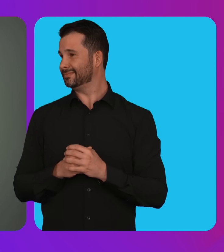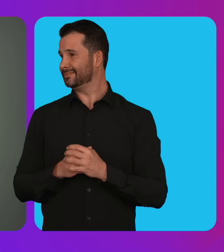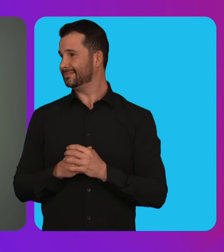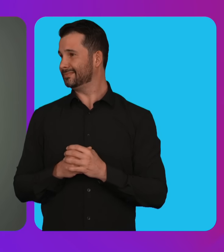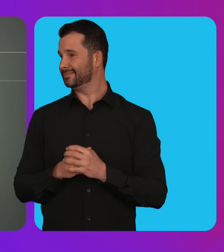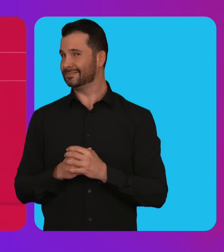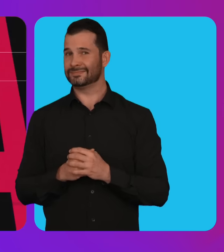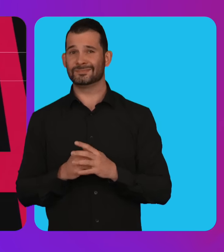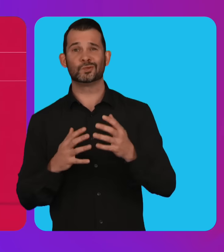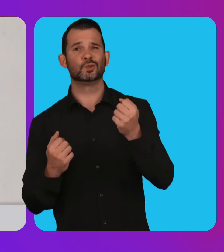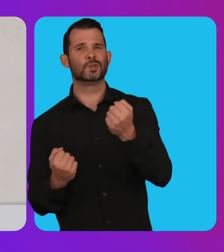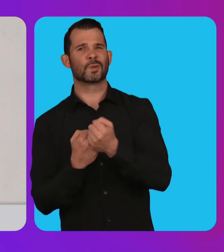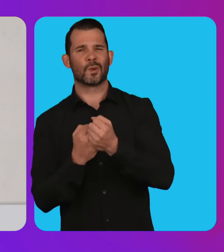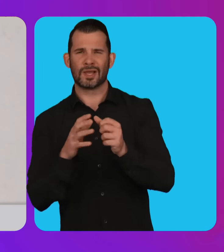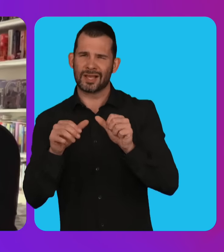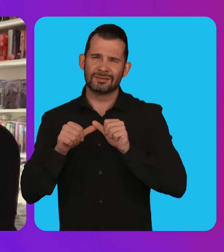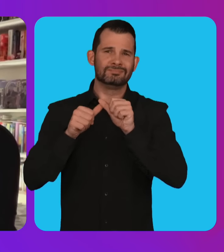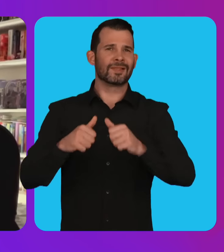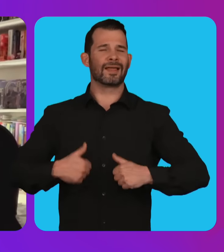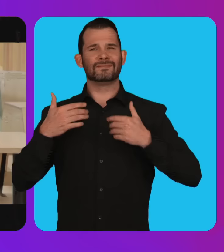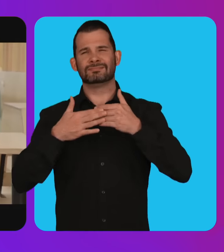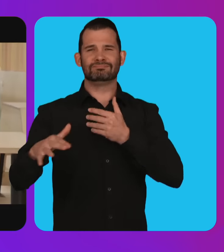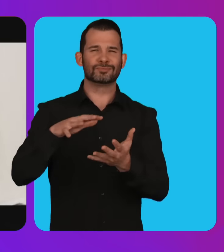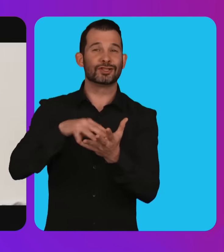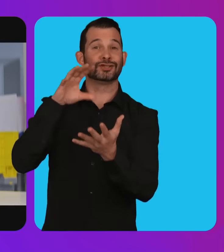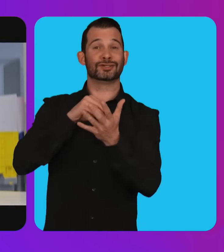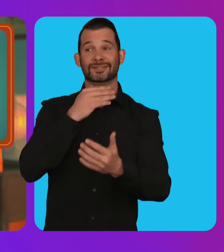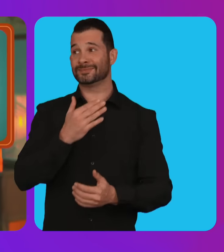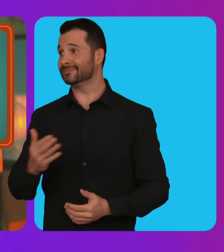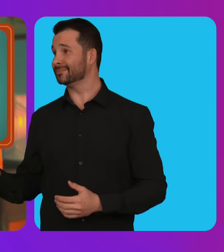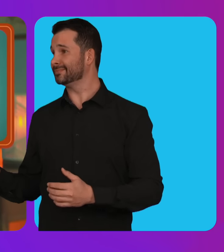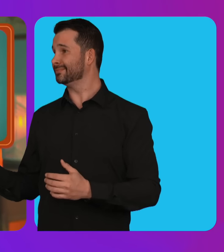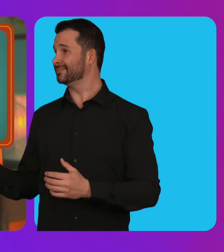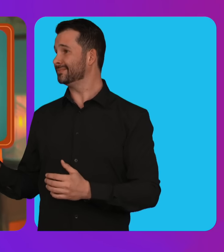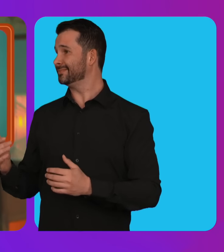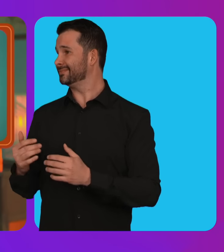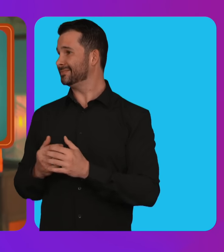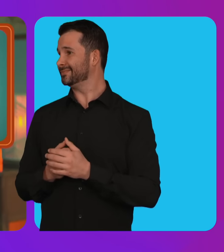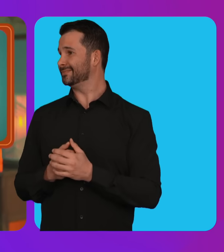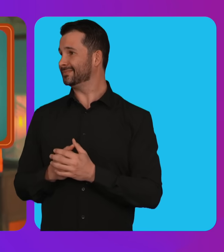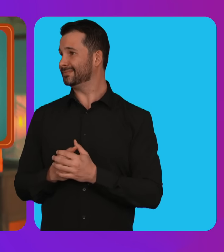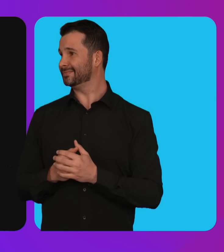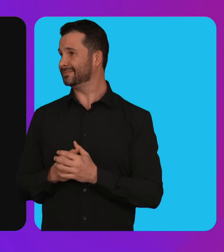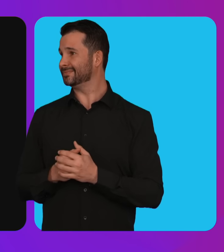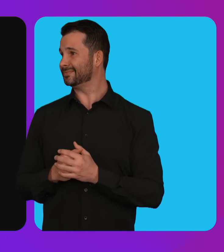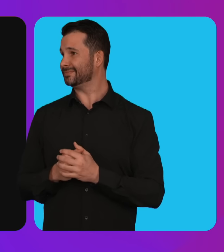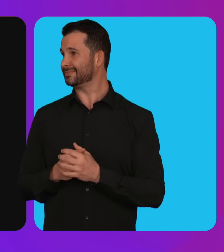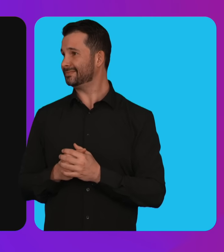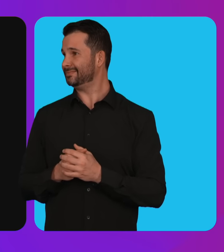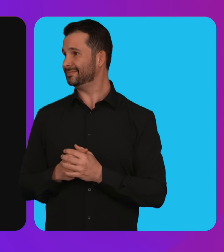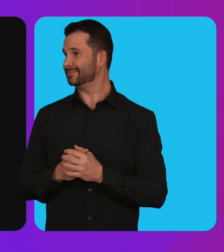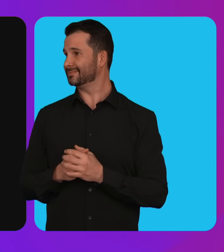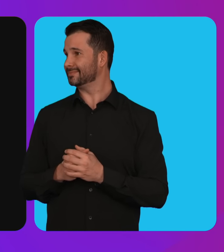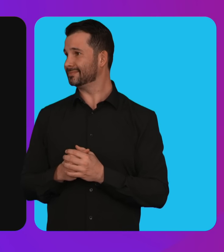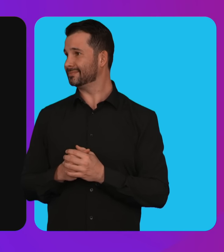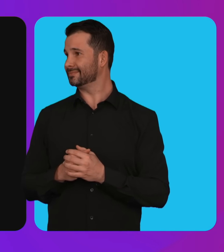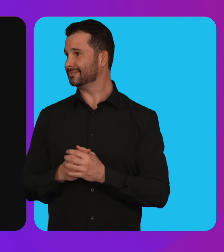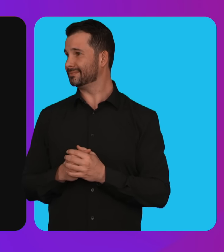[Narrator] Supporting lifelong learning. [French] [Narrator] Yeah, it's the nature of things. It's an iconic Canadian show.